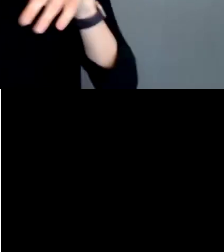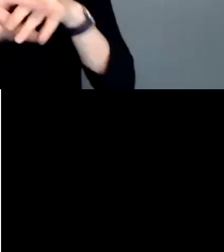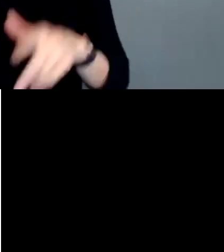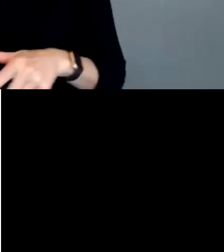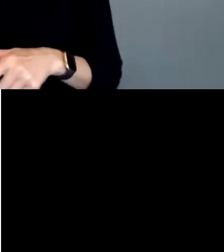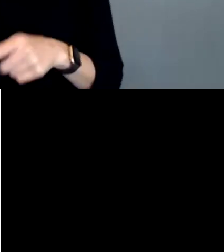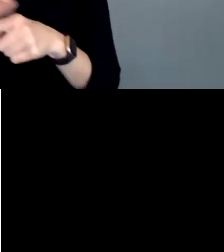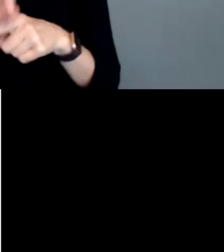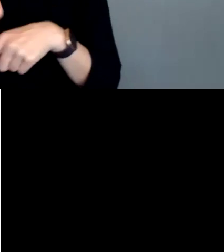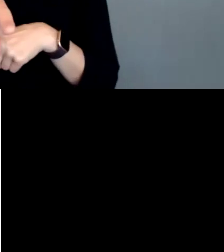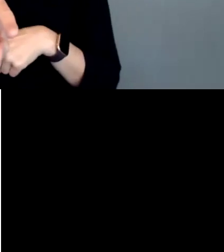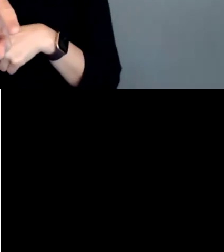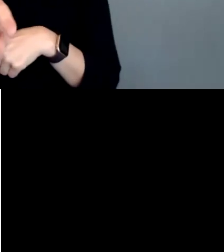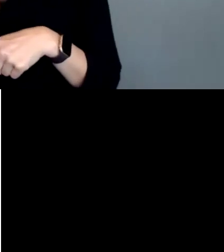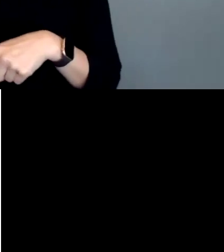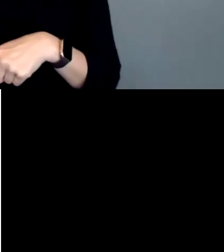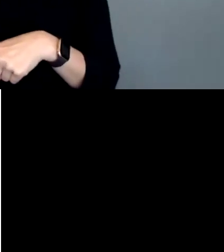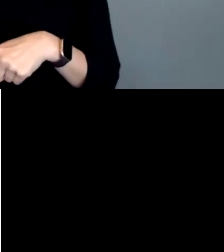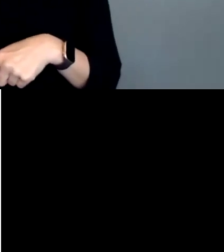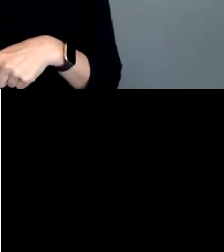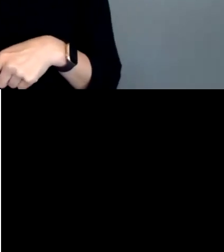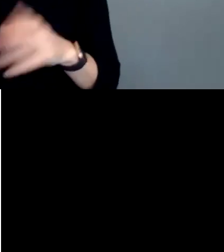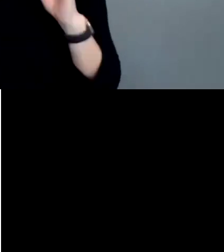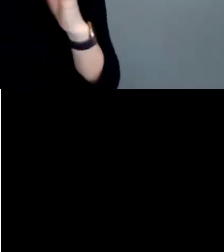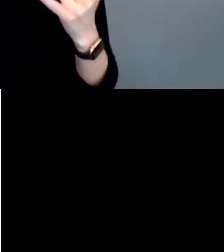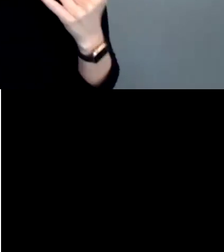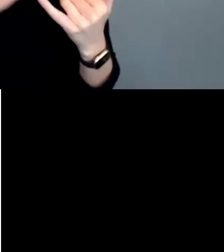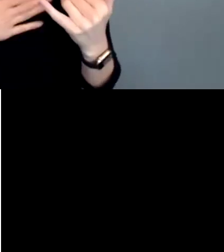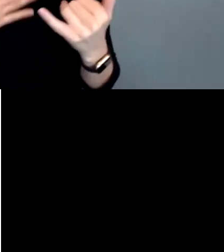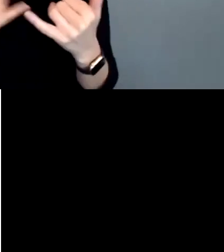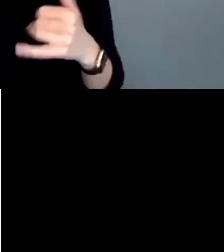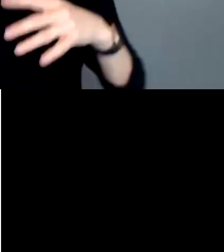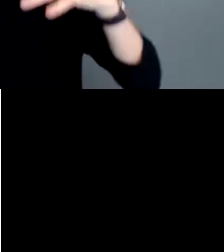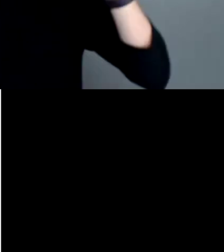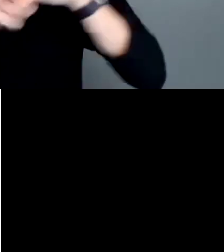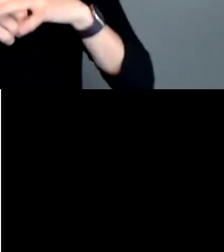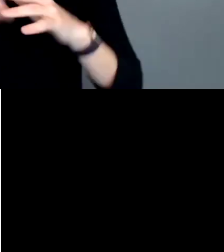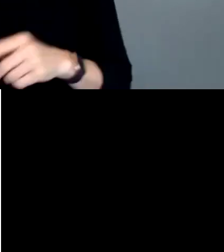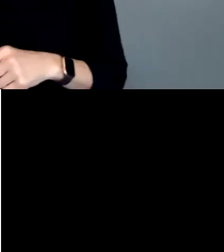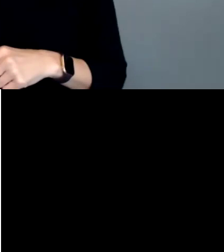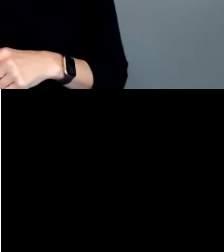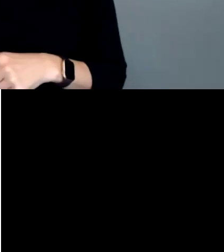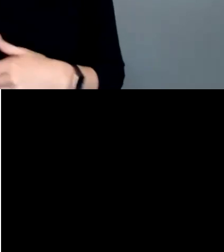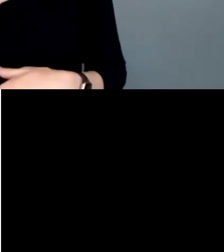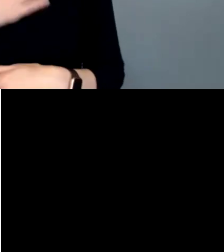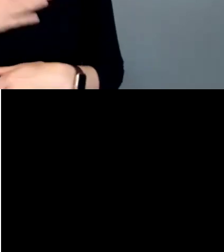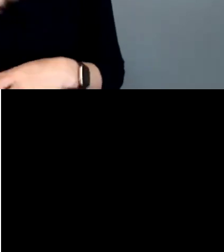encourage anyone who is listening at this time, if you have additional questions for Kari, please feel free to drop them into the Q&A.